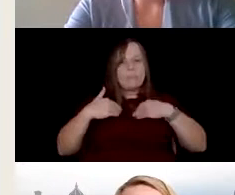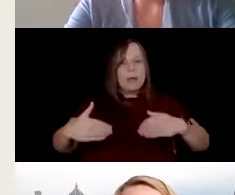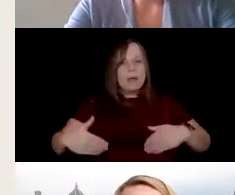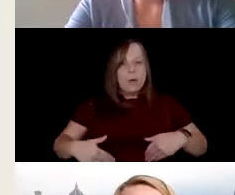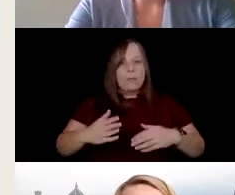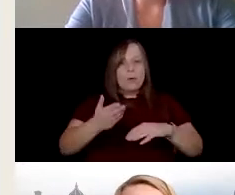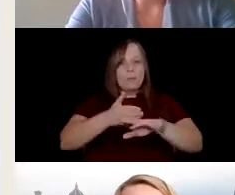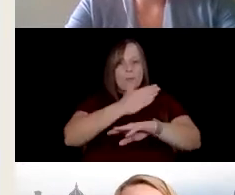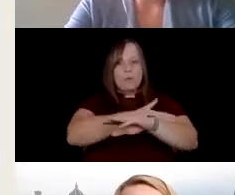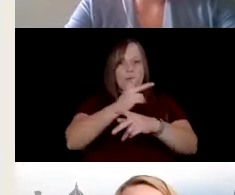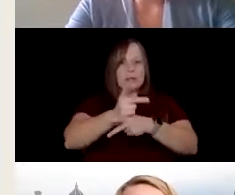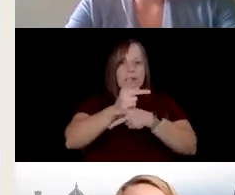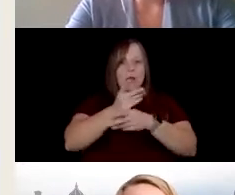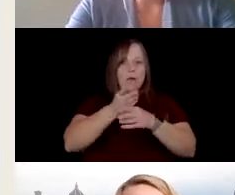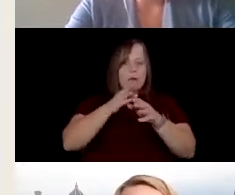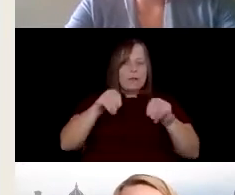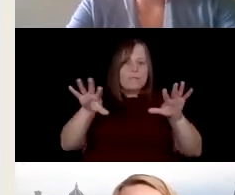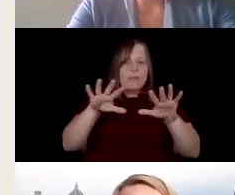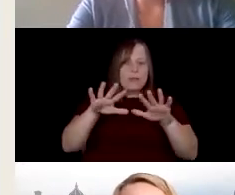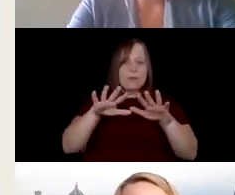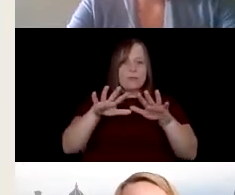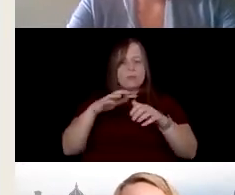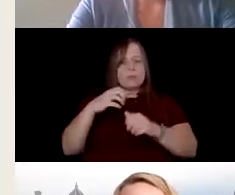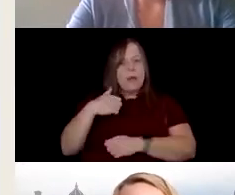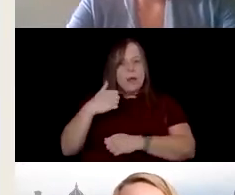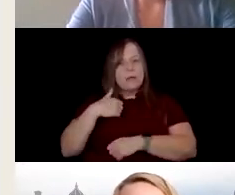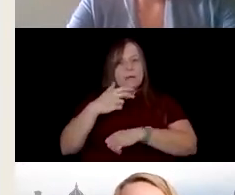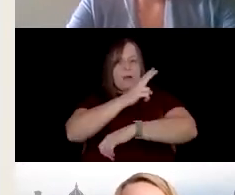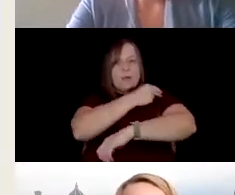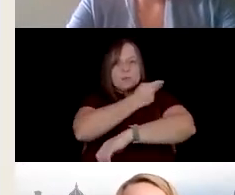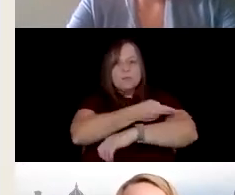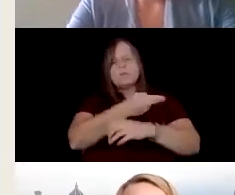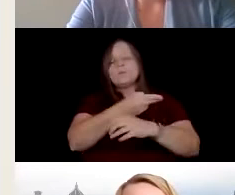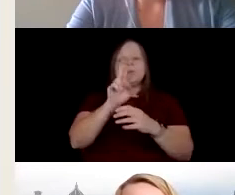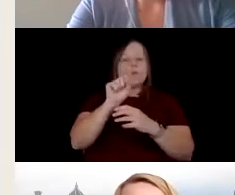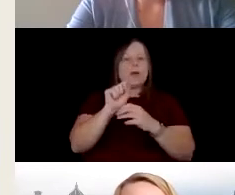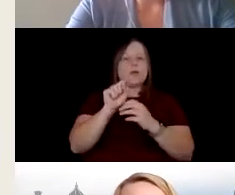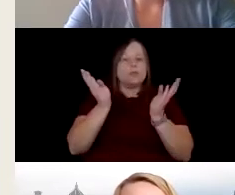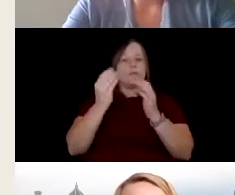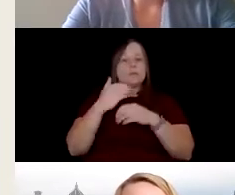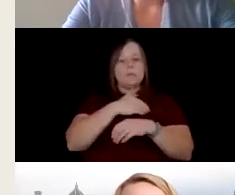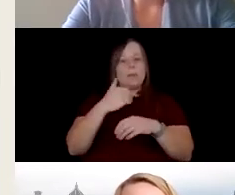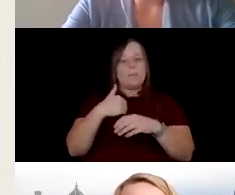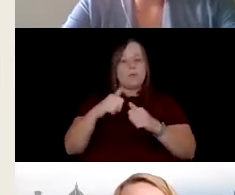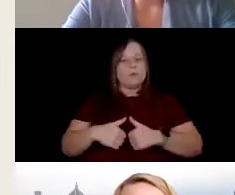and care in the field, and then military hospitals, US service members are surviving attacks